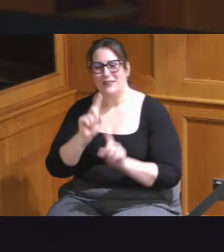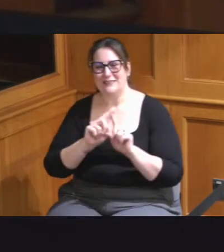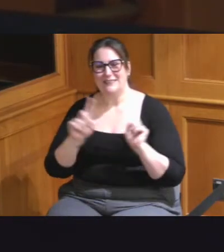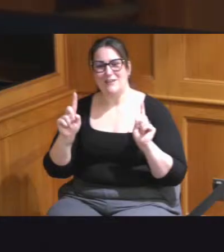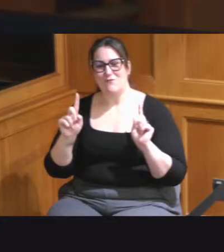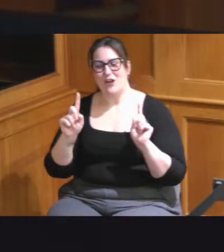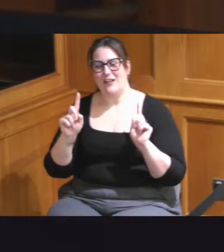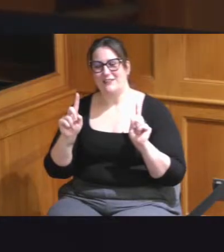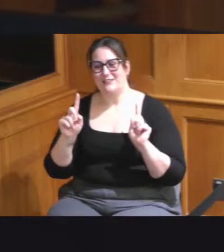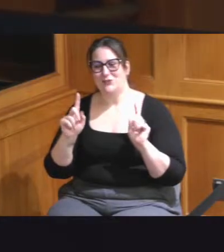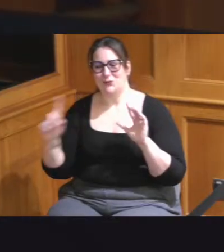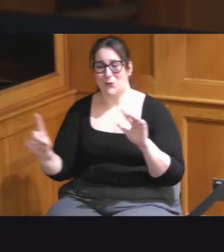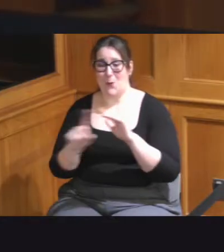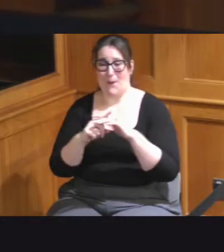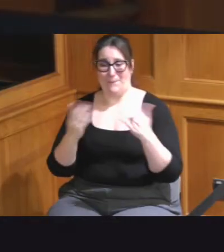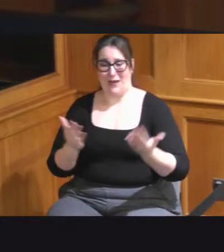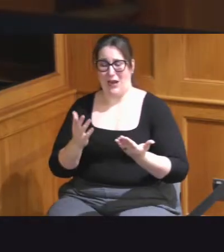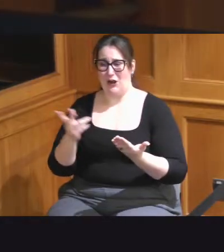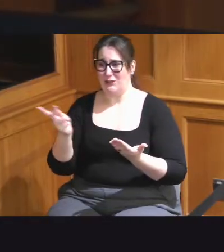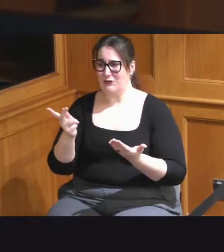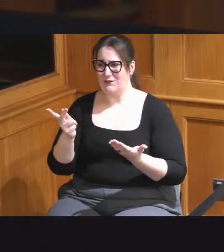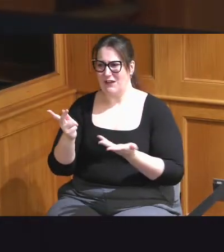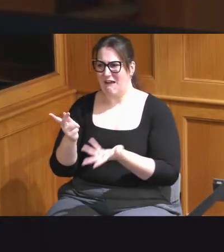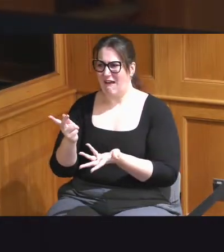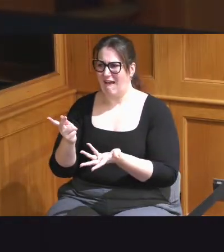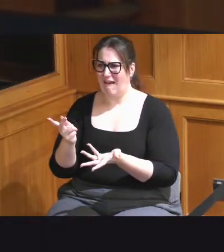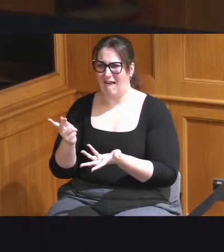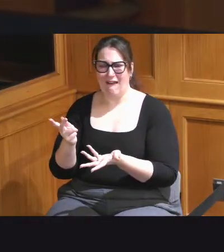you guys out front. In fact, I pulled up now. I said, I know we honoring them, but where they